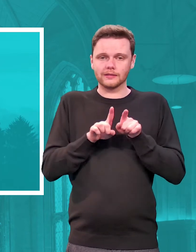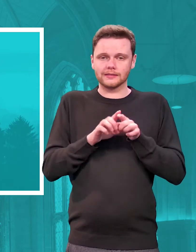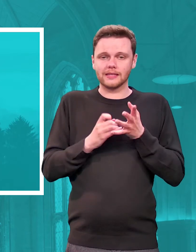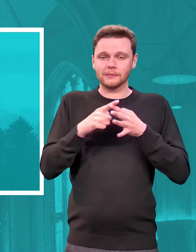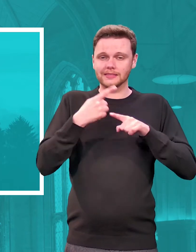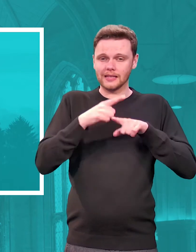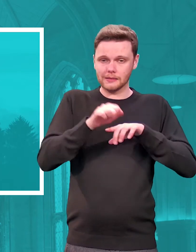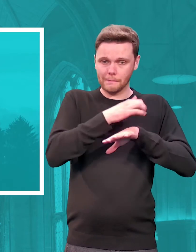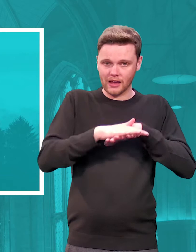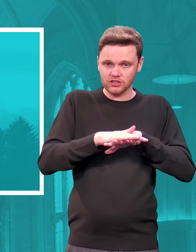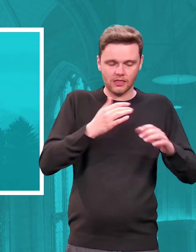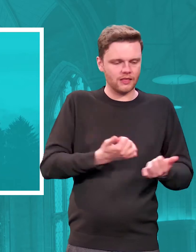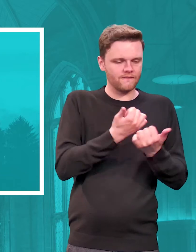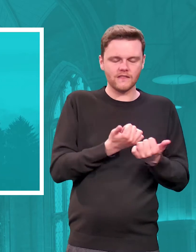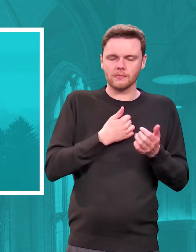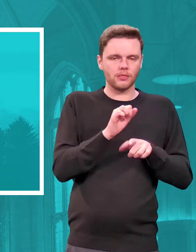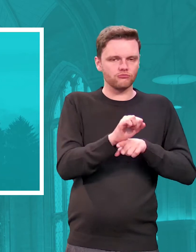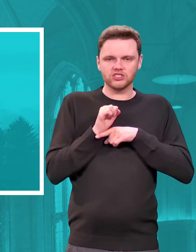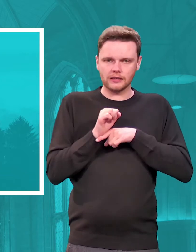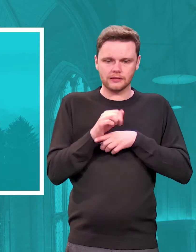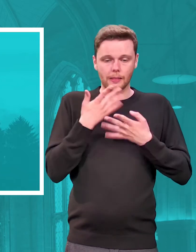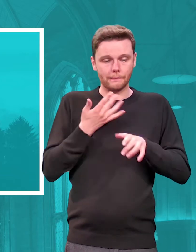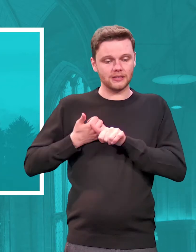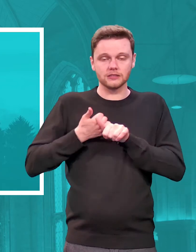this is a protection which is supported by law.